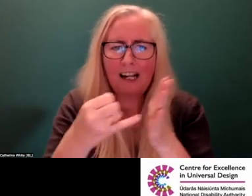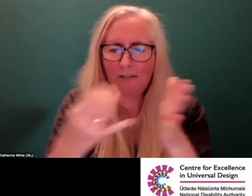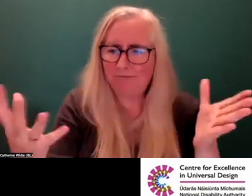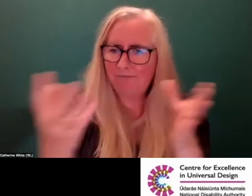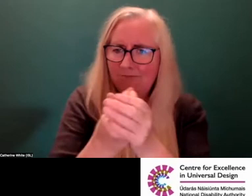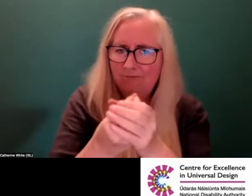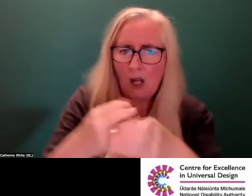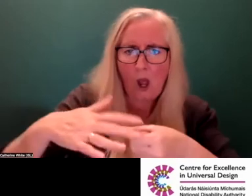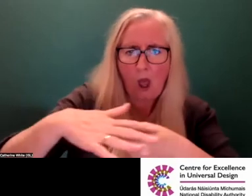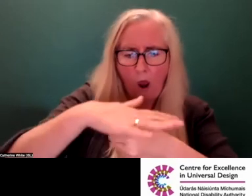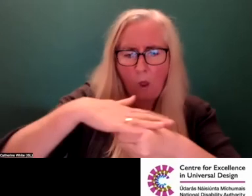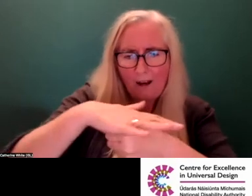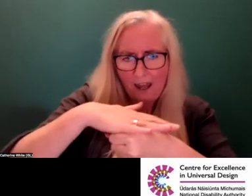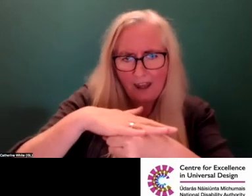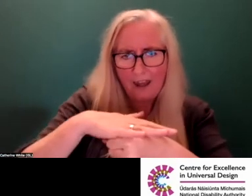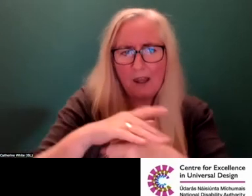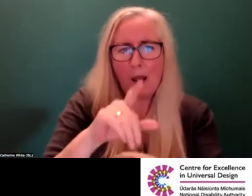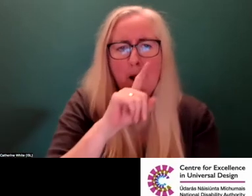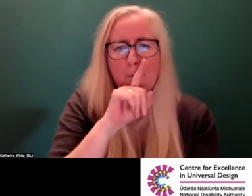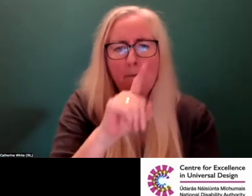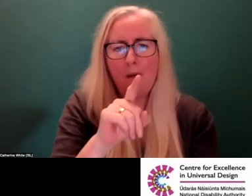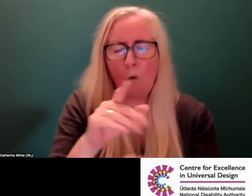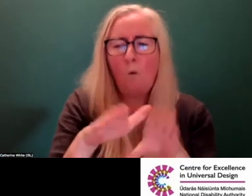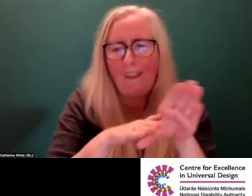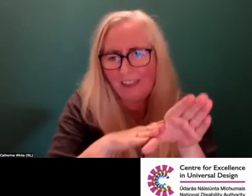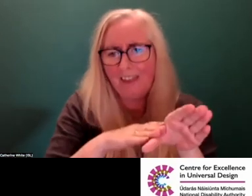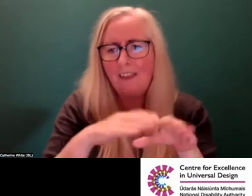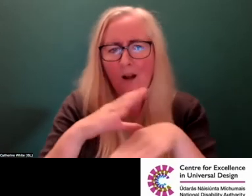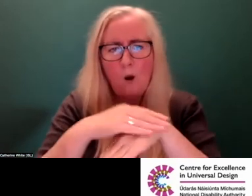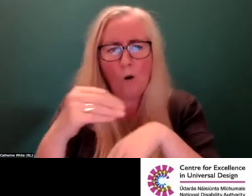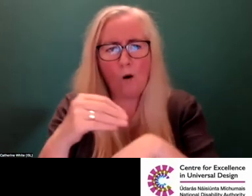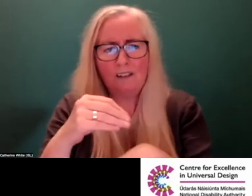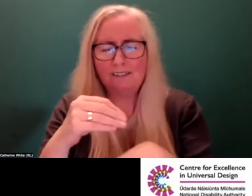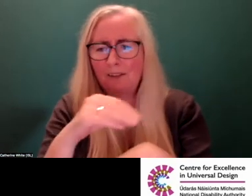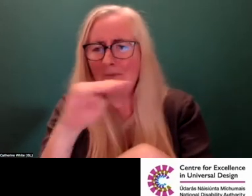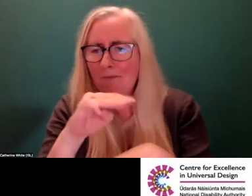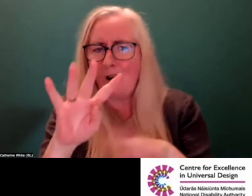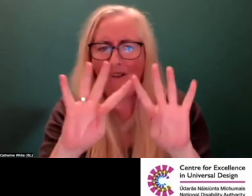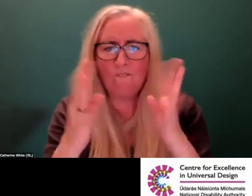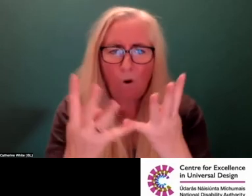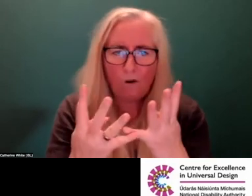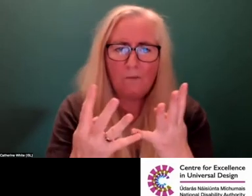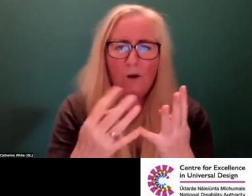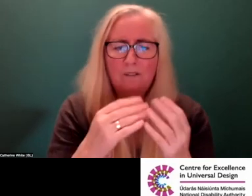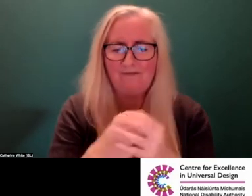But I think when we get to kind of do the consultations and bring the information